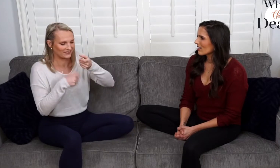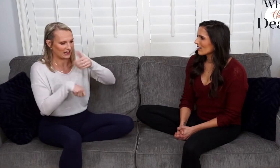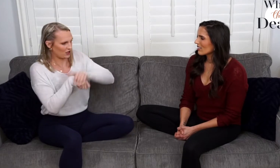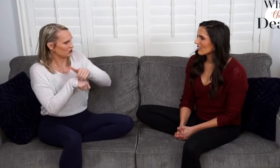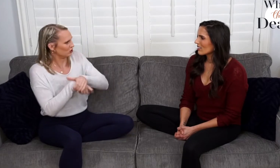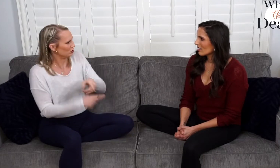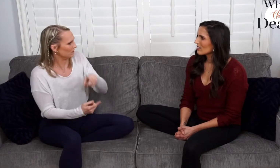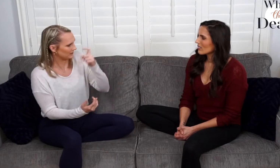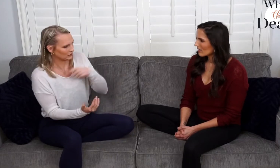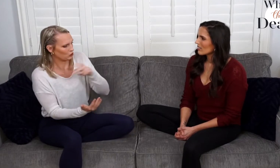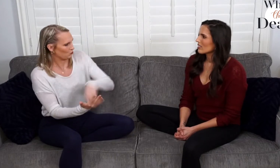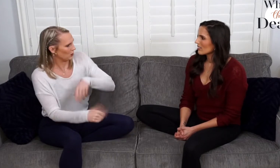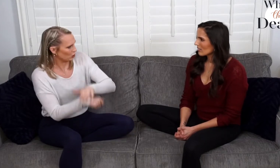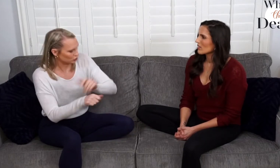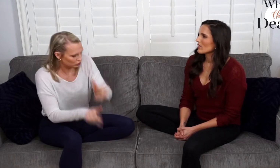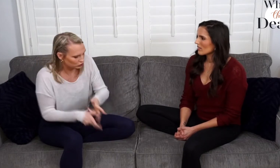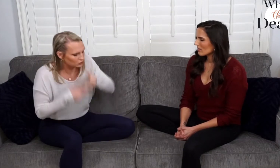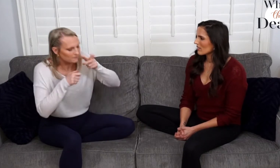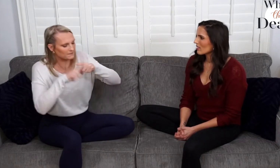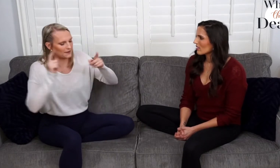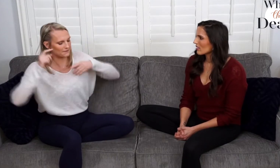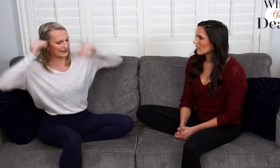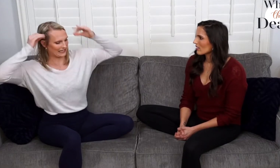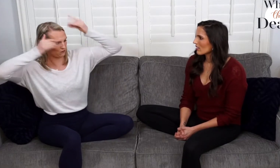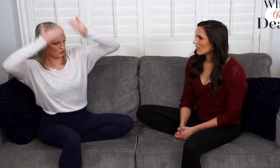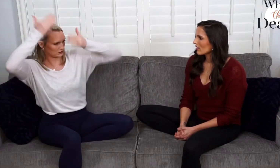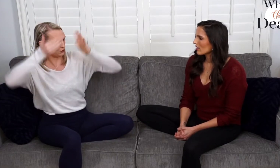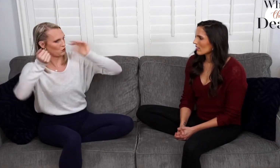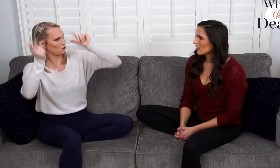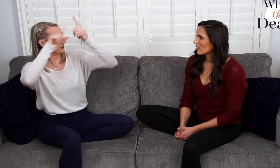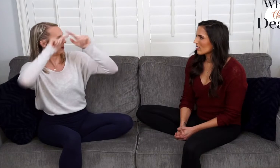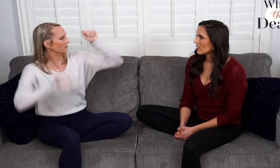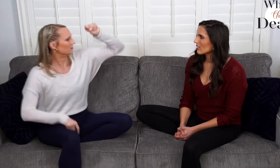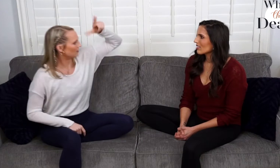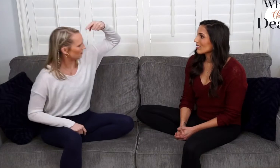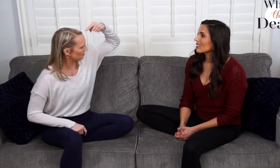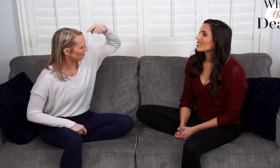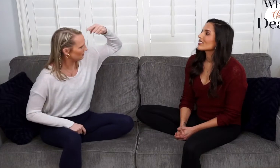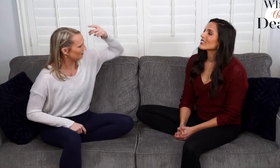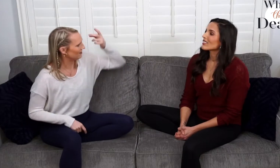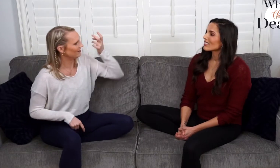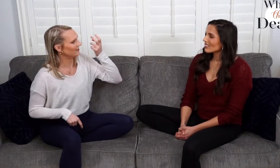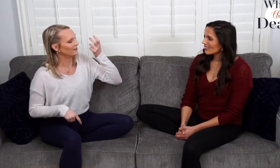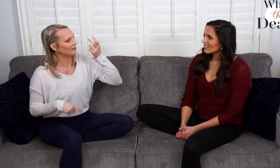the English text because I read English and then I process the information and translate